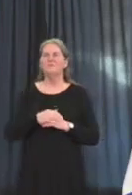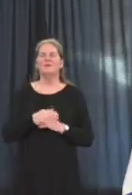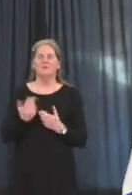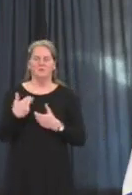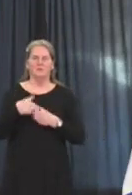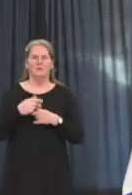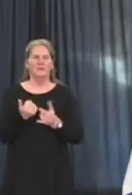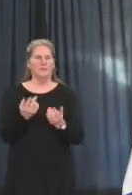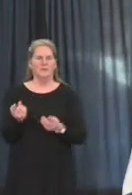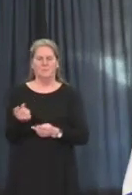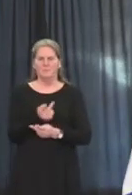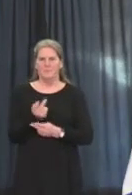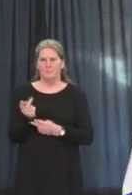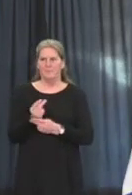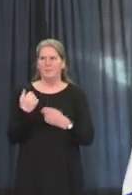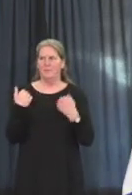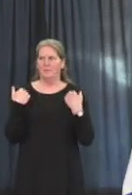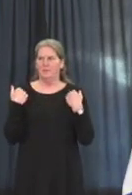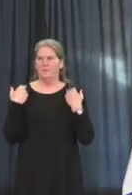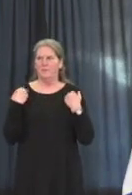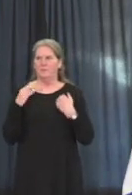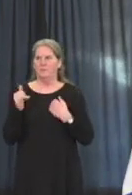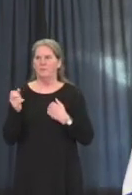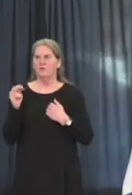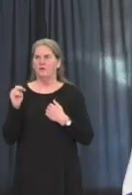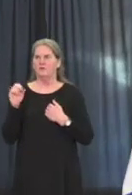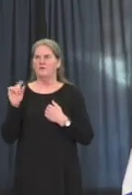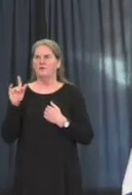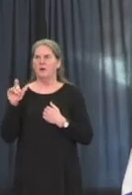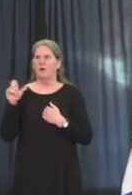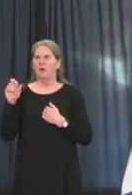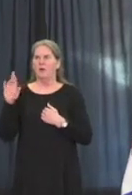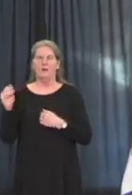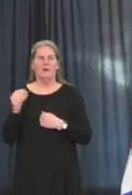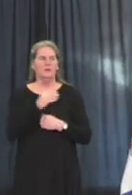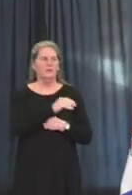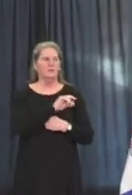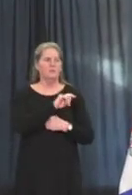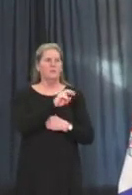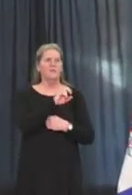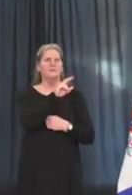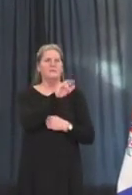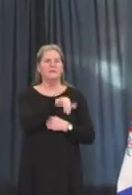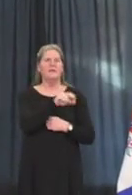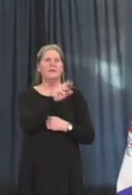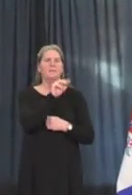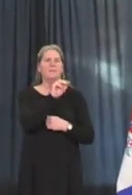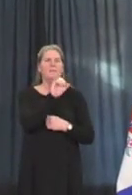HERE TODAY WITH MINISTER JOHN STREICKER AND MINISTER TRACY McPHEE WHO WILL BE DELIVERING AN ANNOUNCEMENT TODAY ABOUT